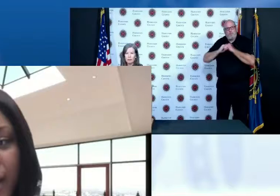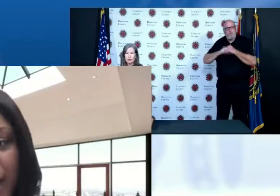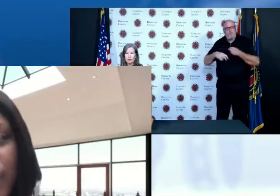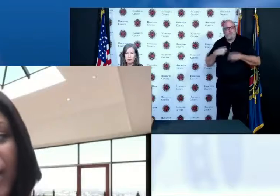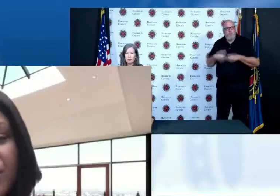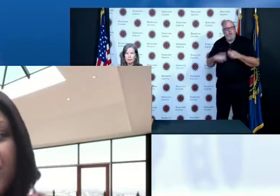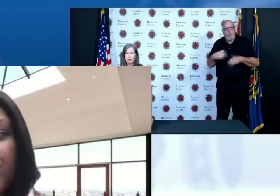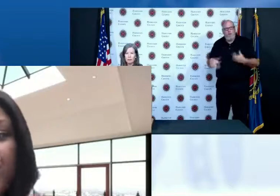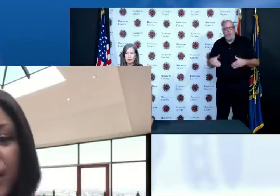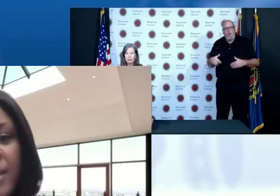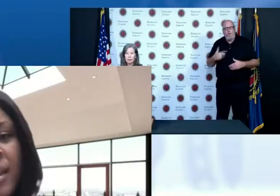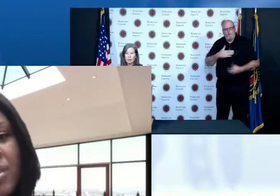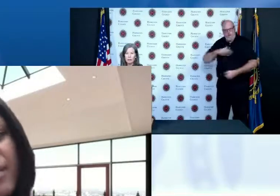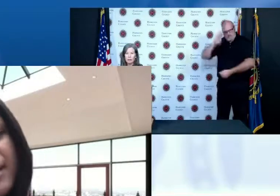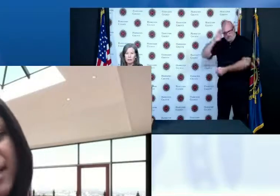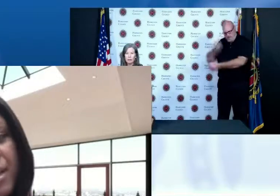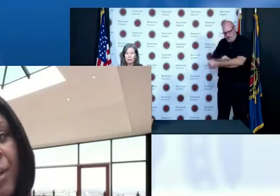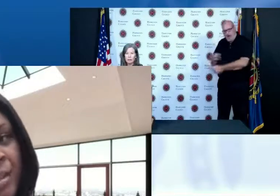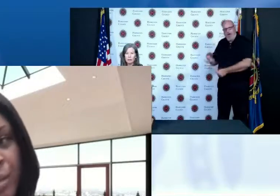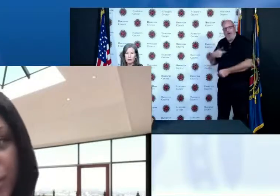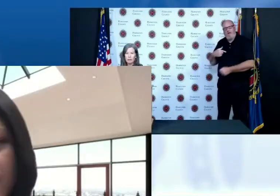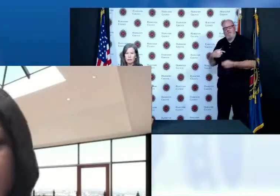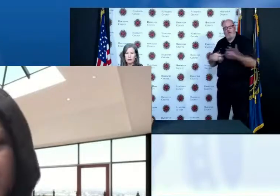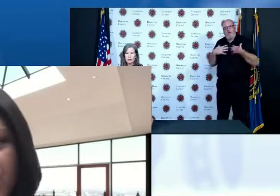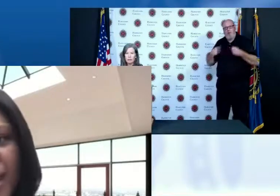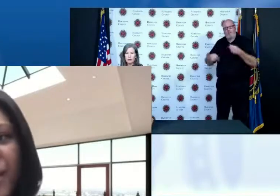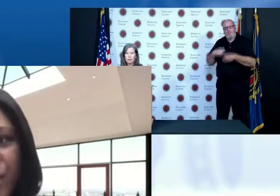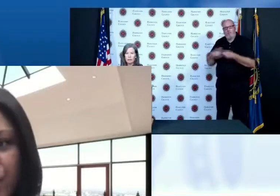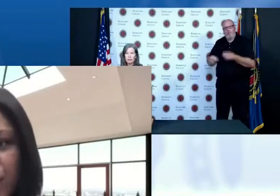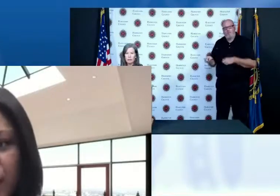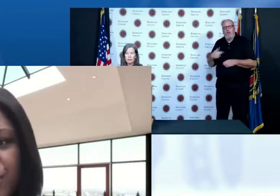life by just going to get your vaccine so I just wanted to make sure that I encourage people and